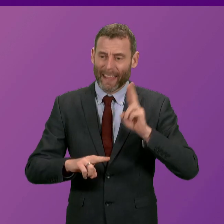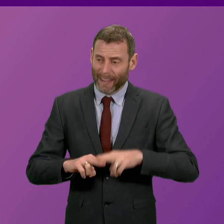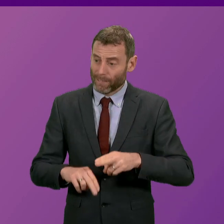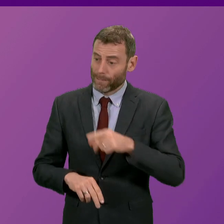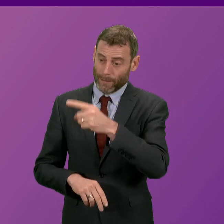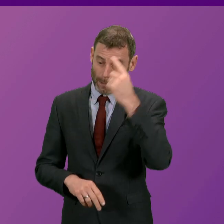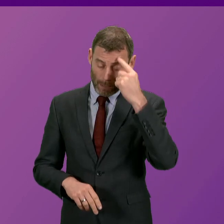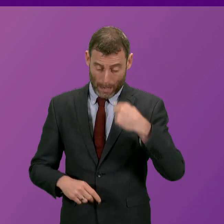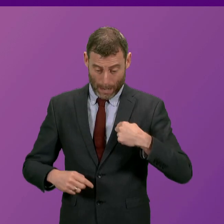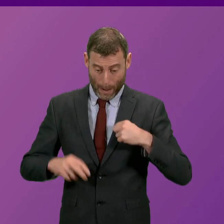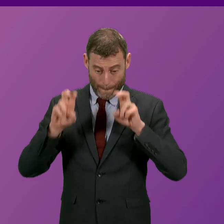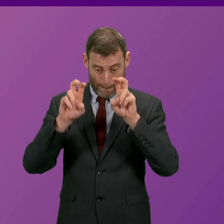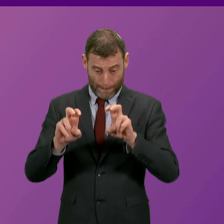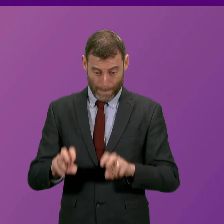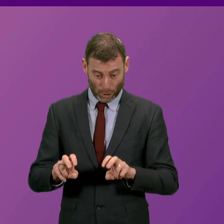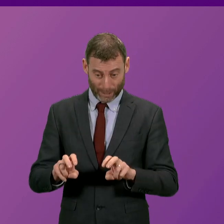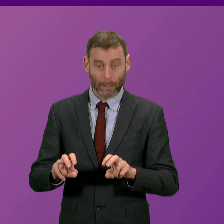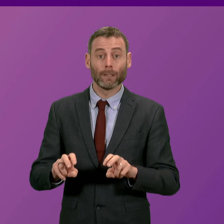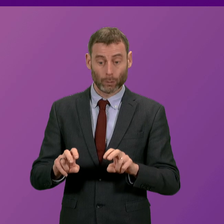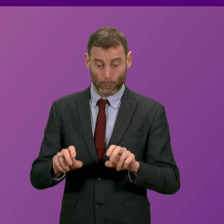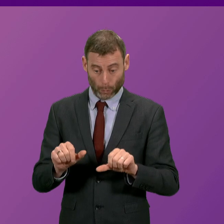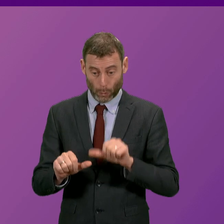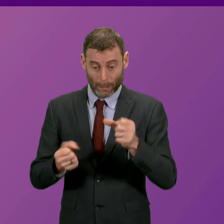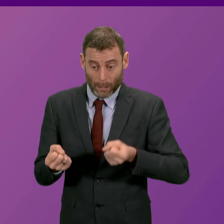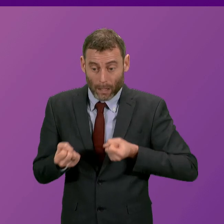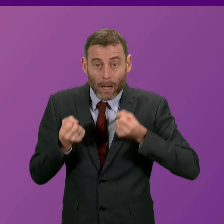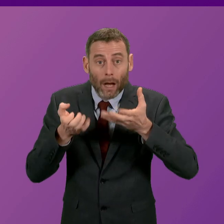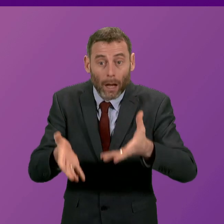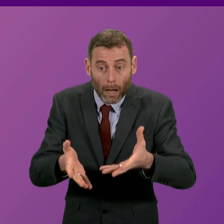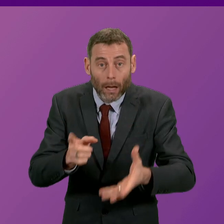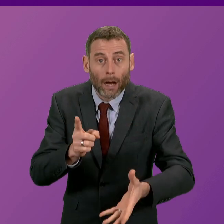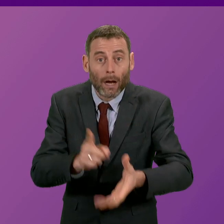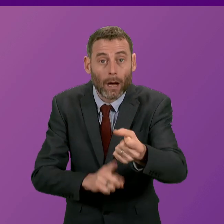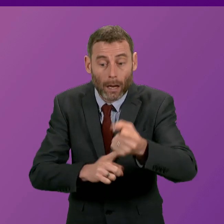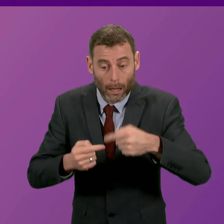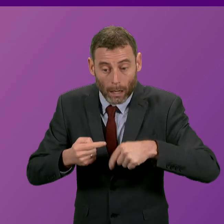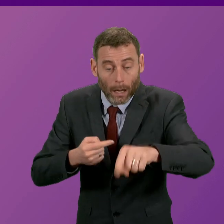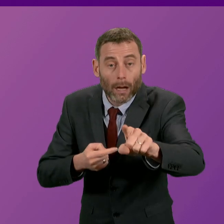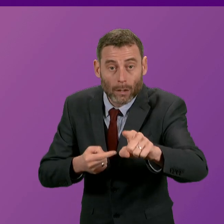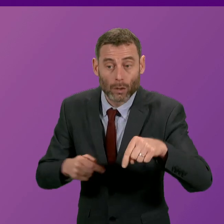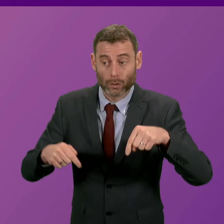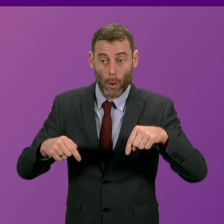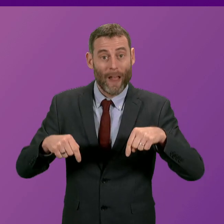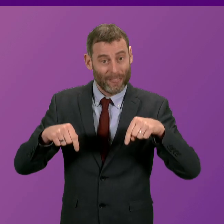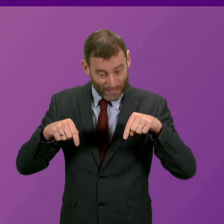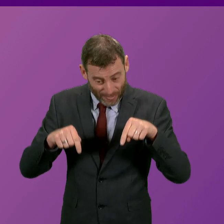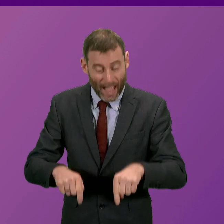in the budget into practice. That means that the Parliament has to pass the Government’s